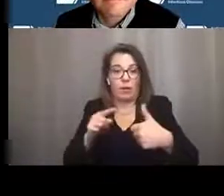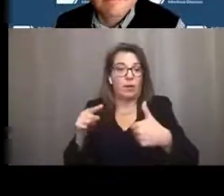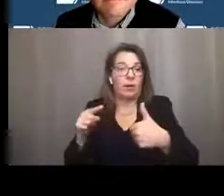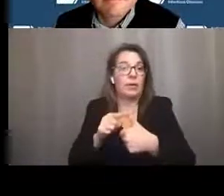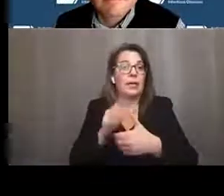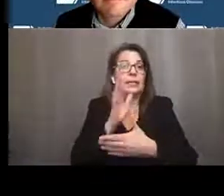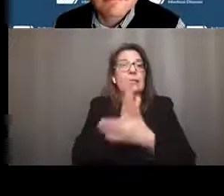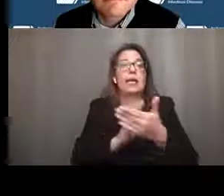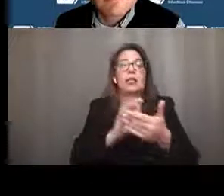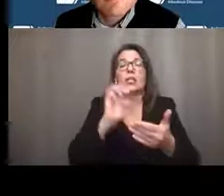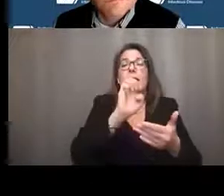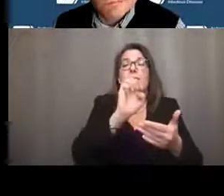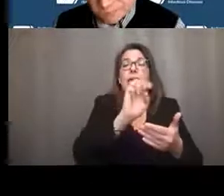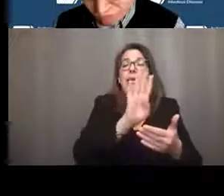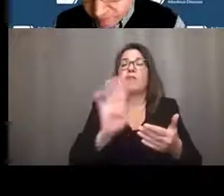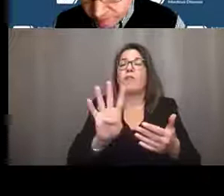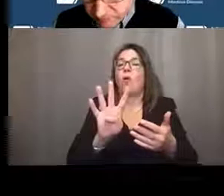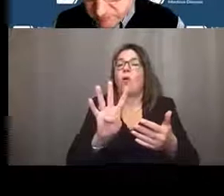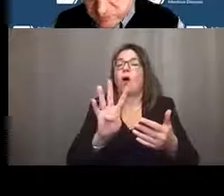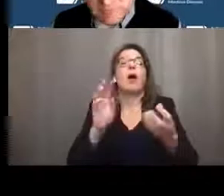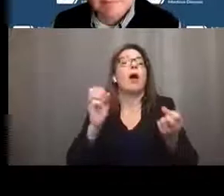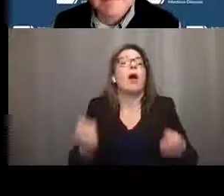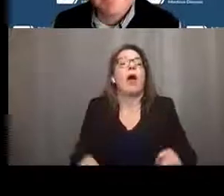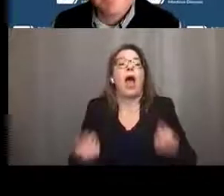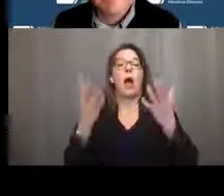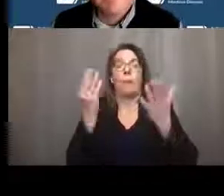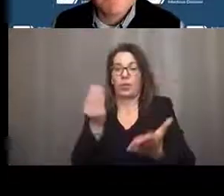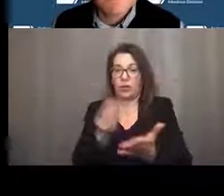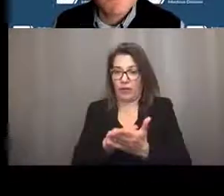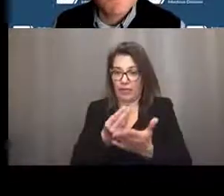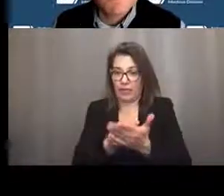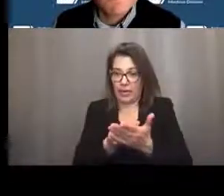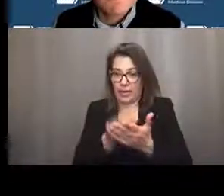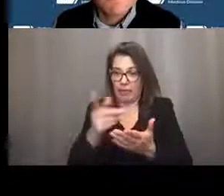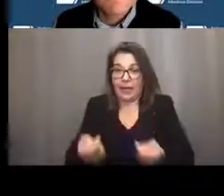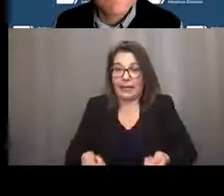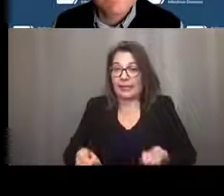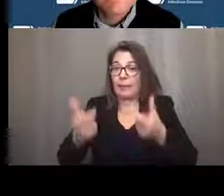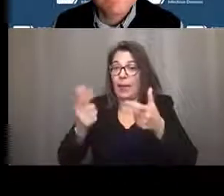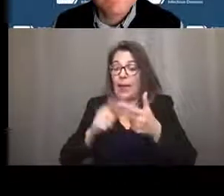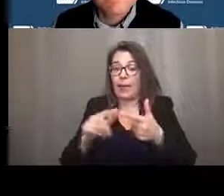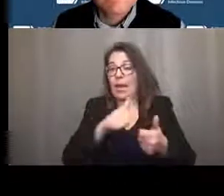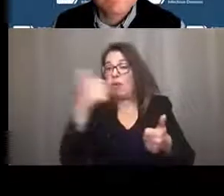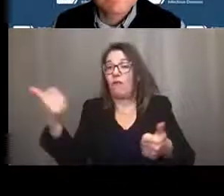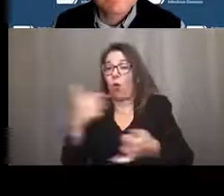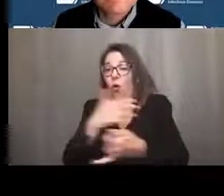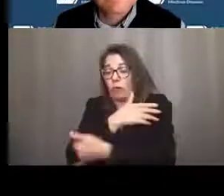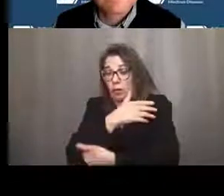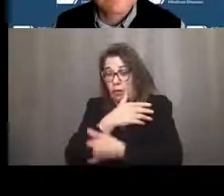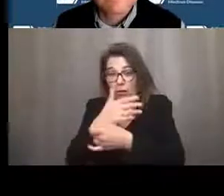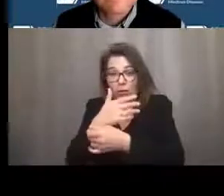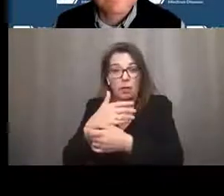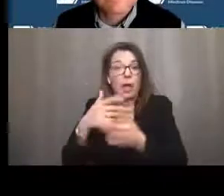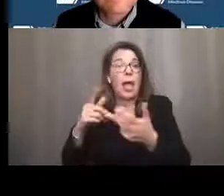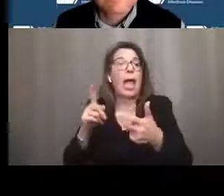which is asking for the amount of funding that is spent in a foreign company and this is an aggregate by country.